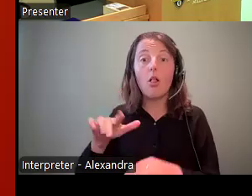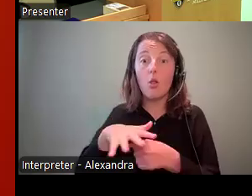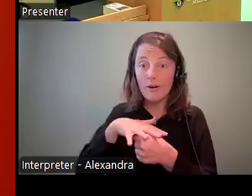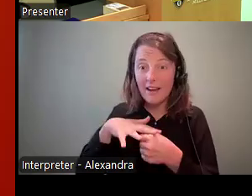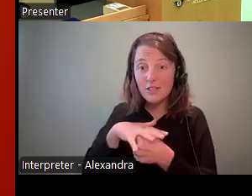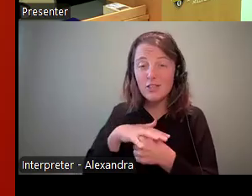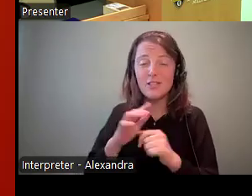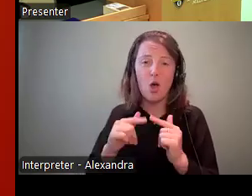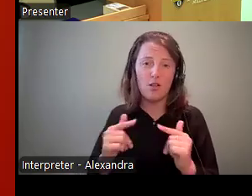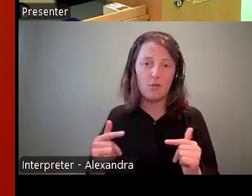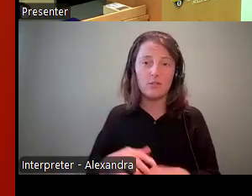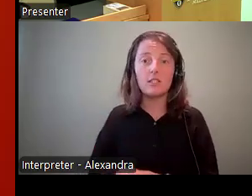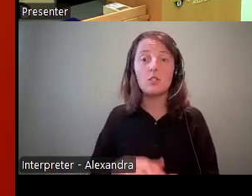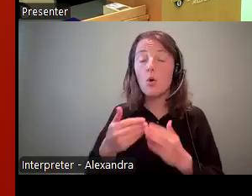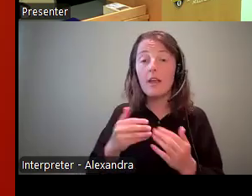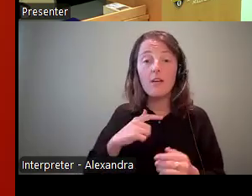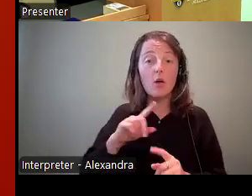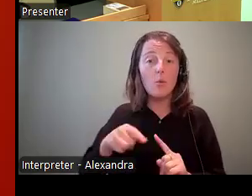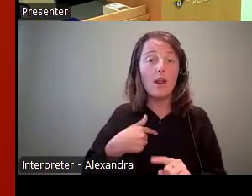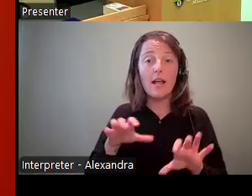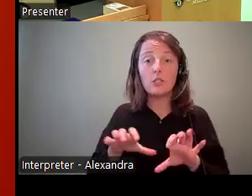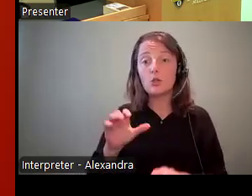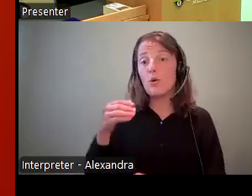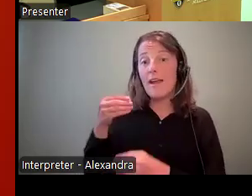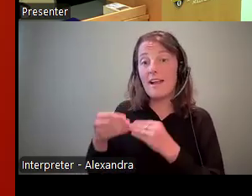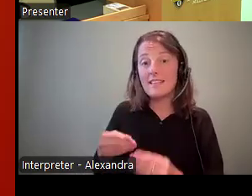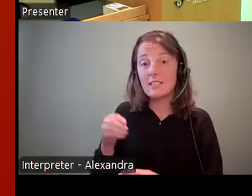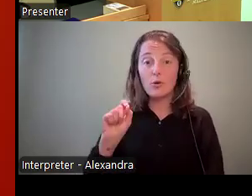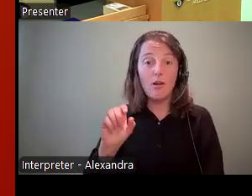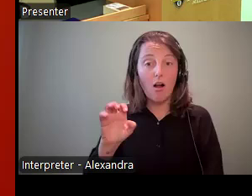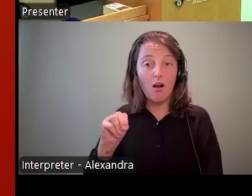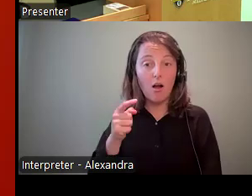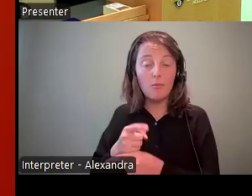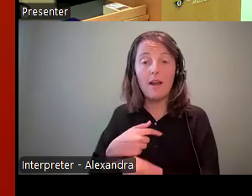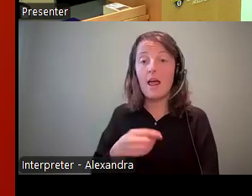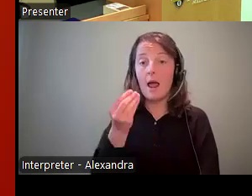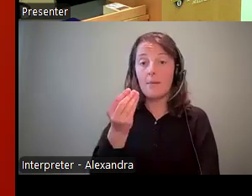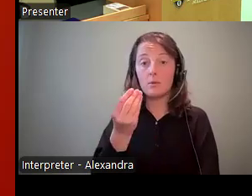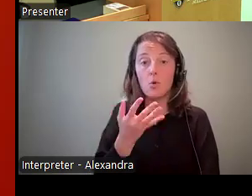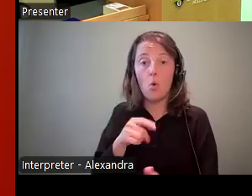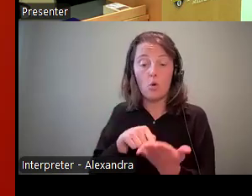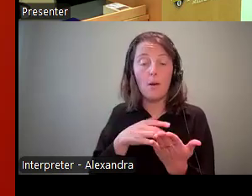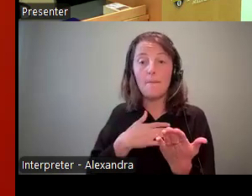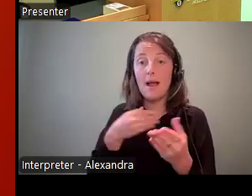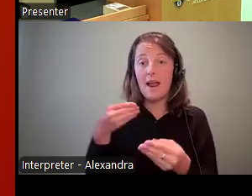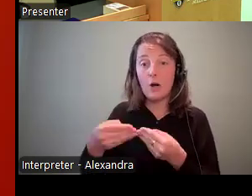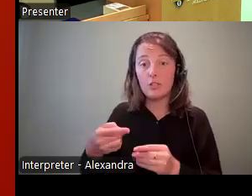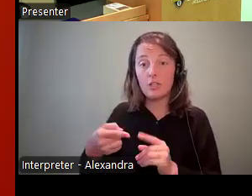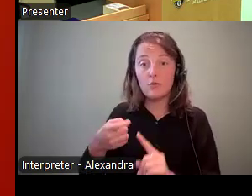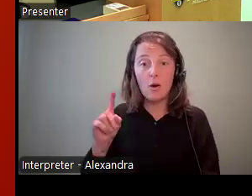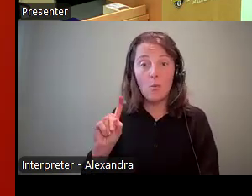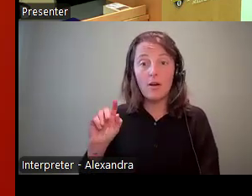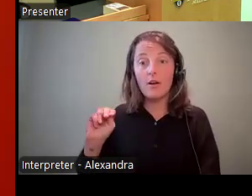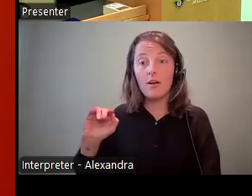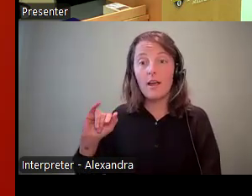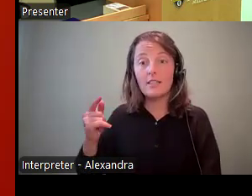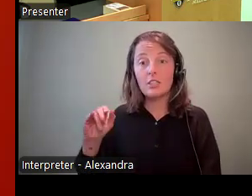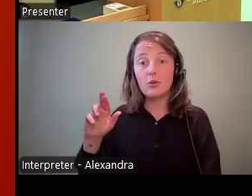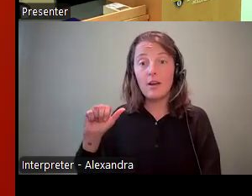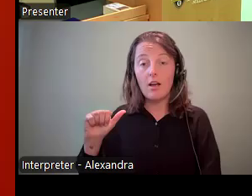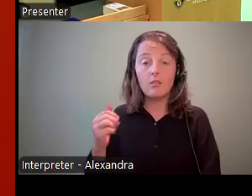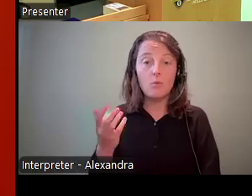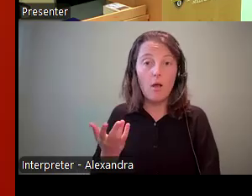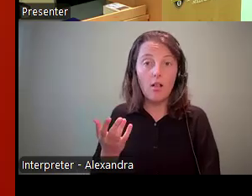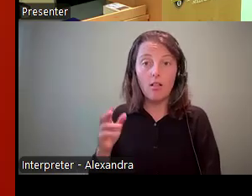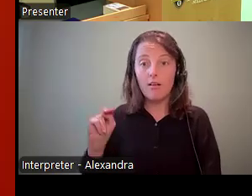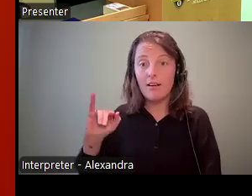ancestry.com and I'm told that my my heritage is from Nigeria. Well, Nigeria is the European